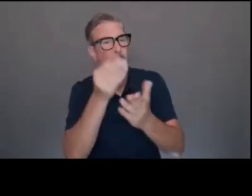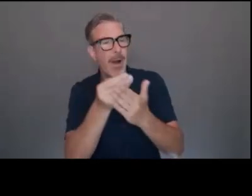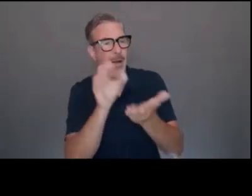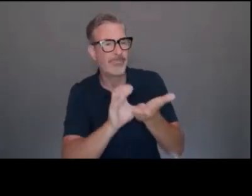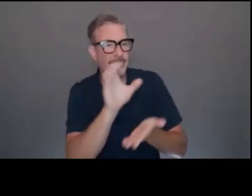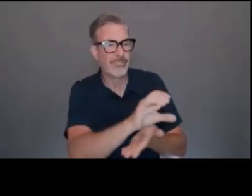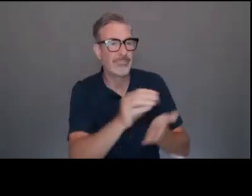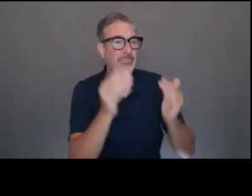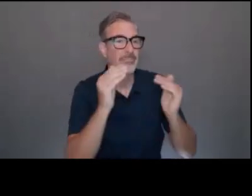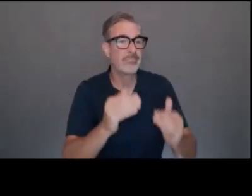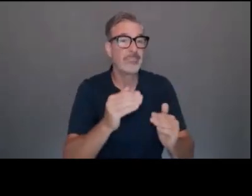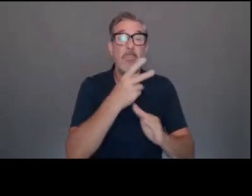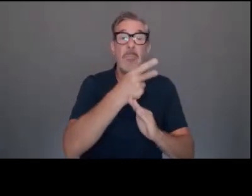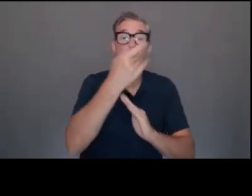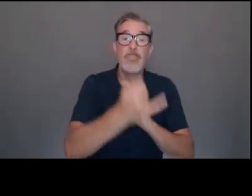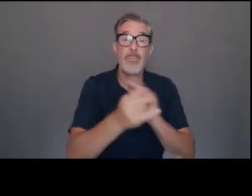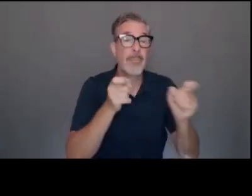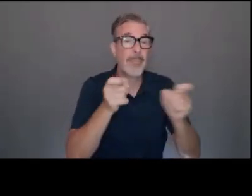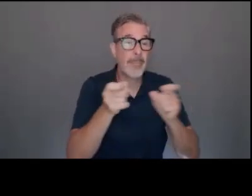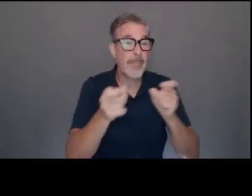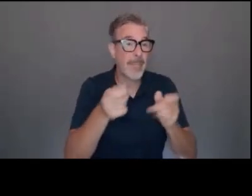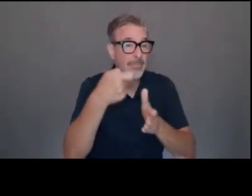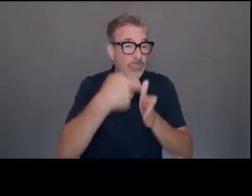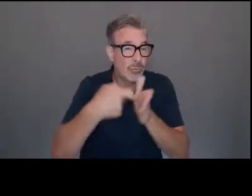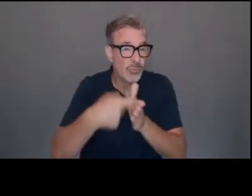Touring production and exhibition expenses.